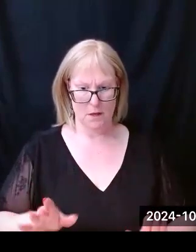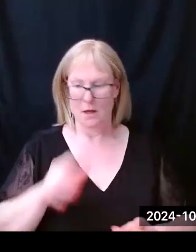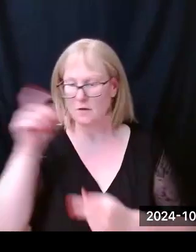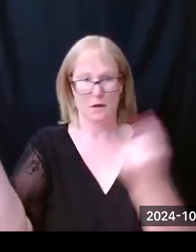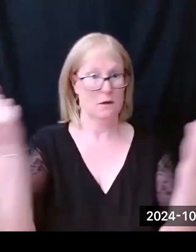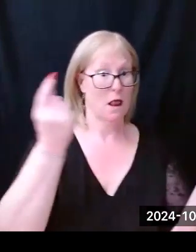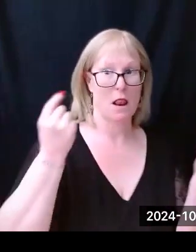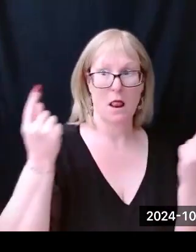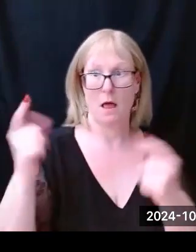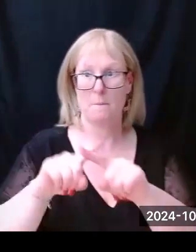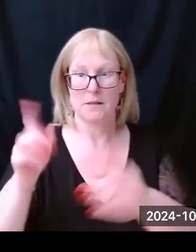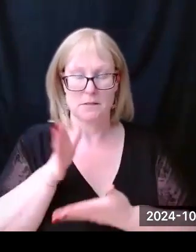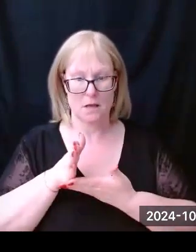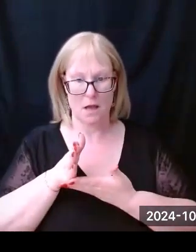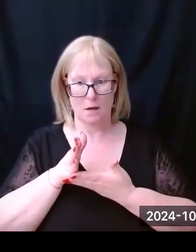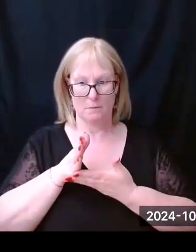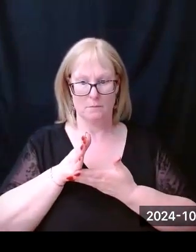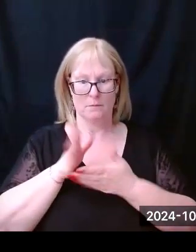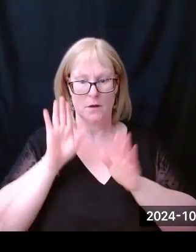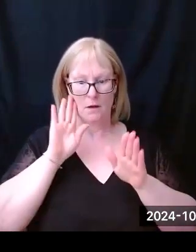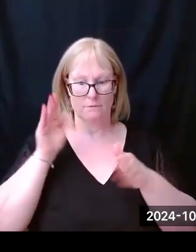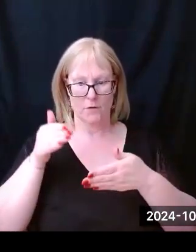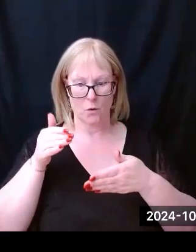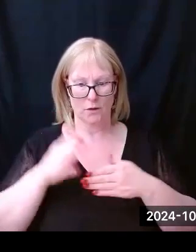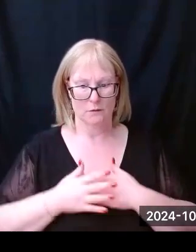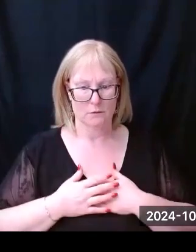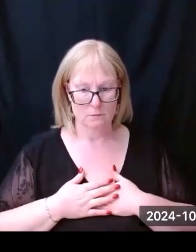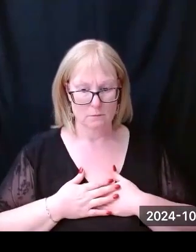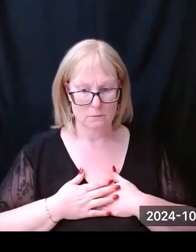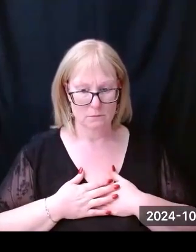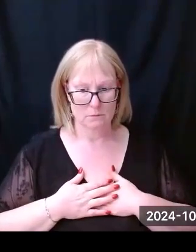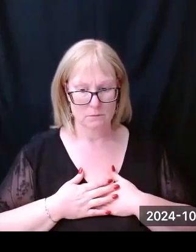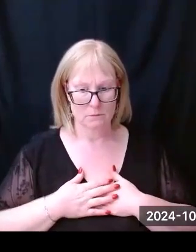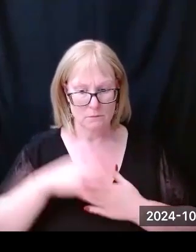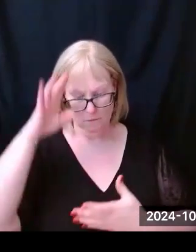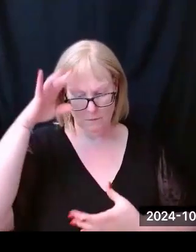going on, how am I feeling in the second, like what's going on.